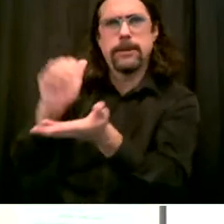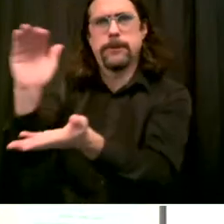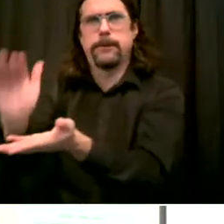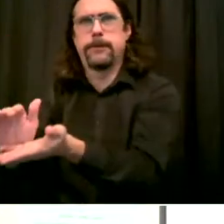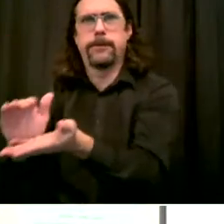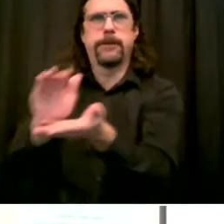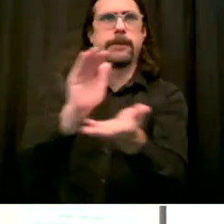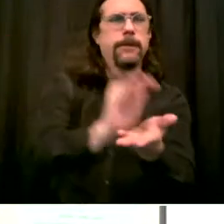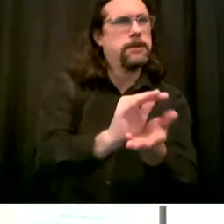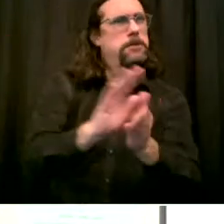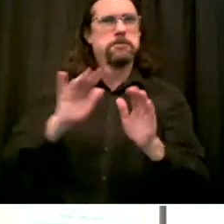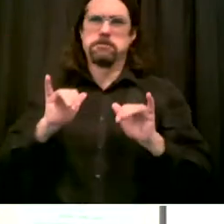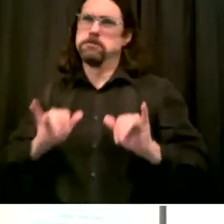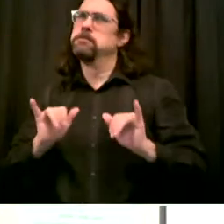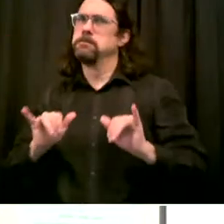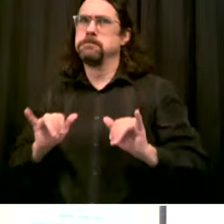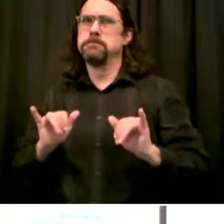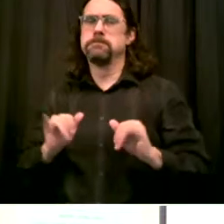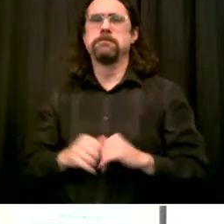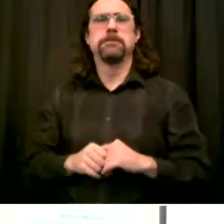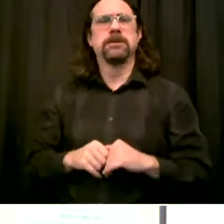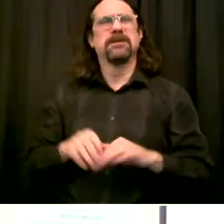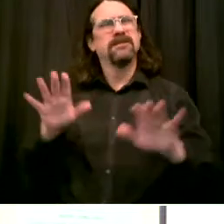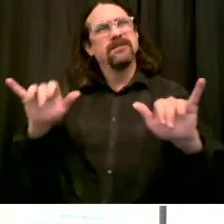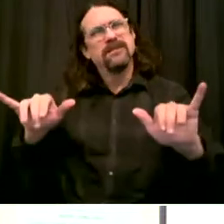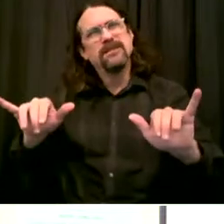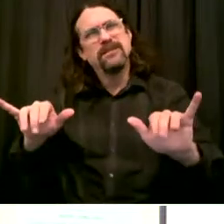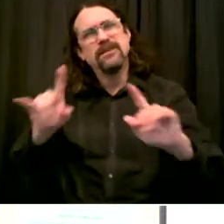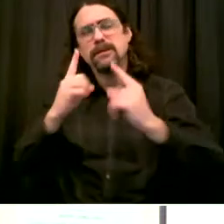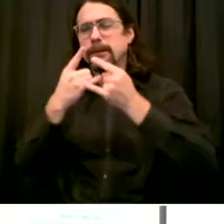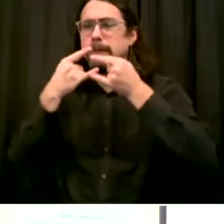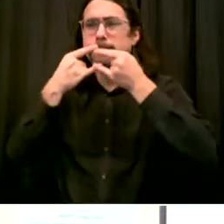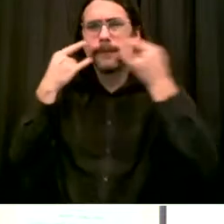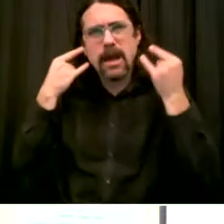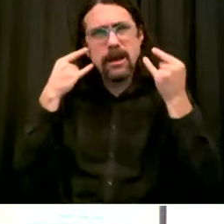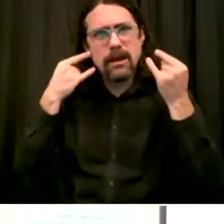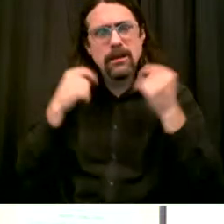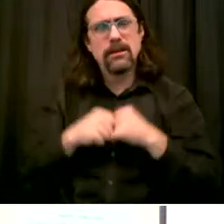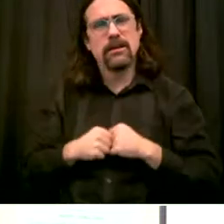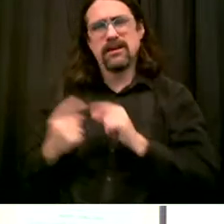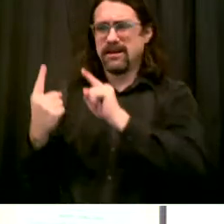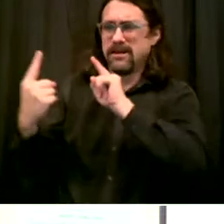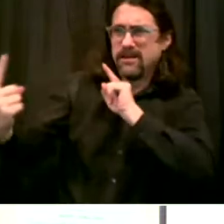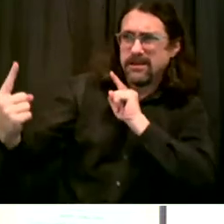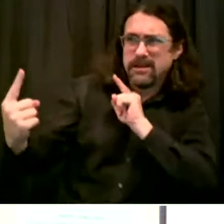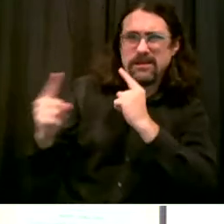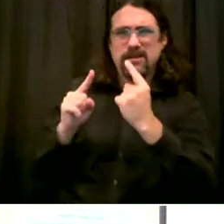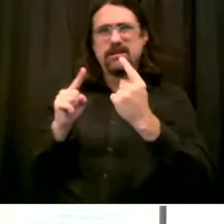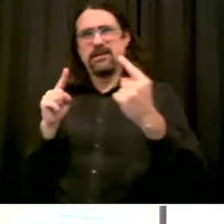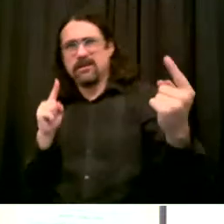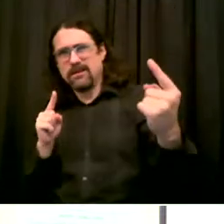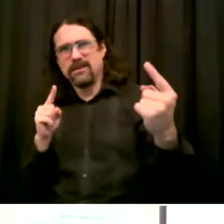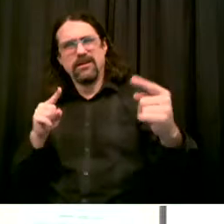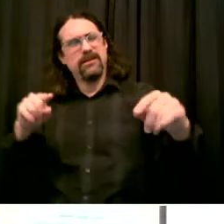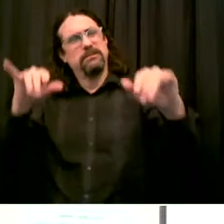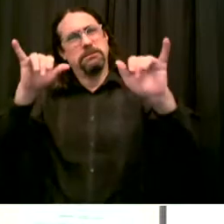SSPECIFIC. 6'0" AND A MASKED CAN SEPARATE